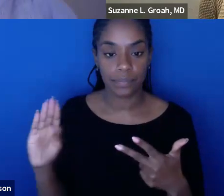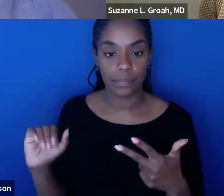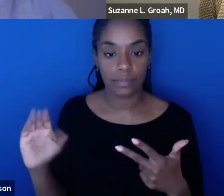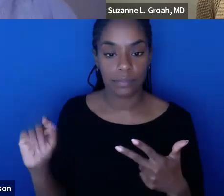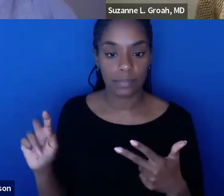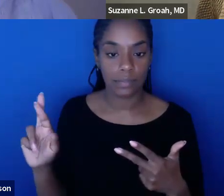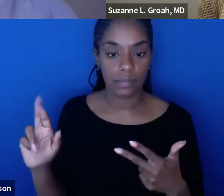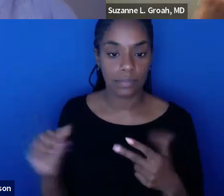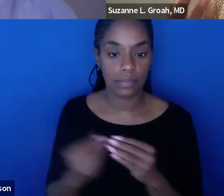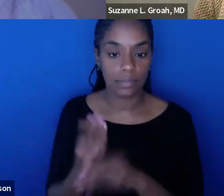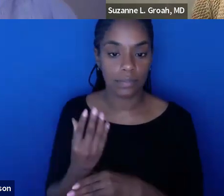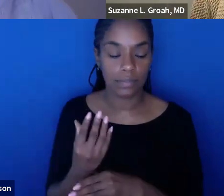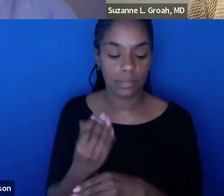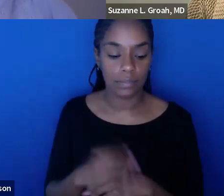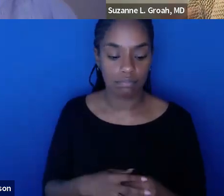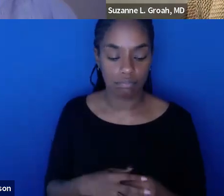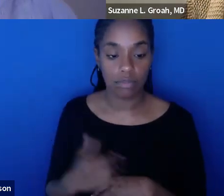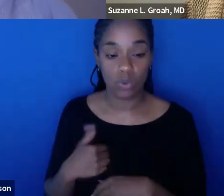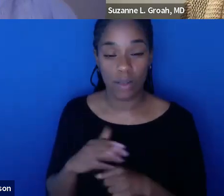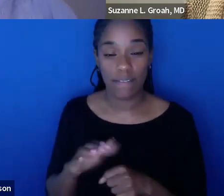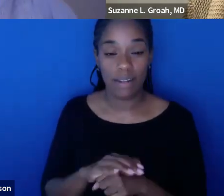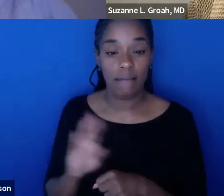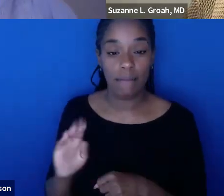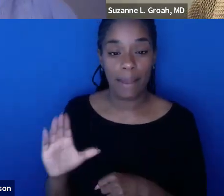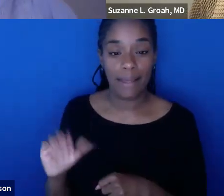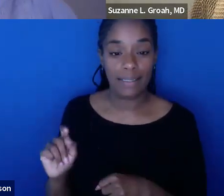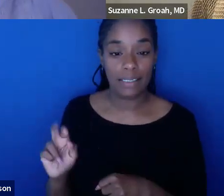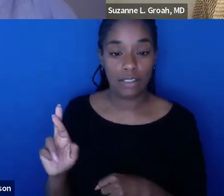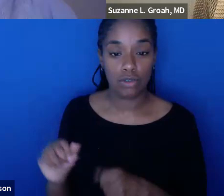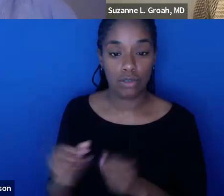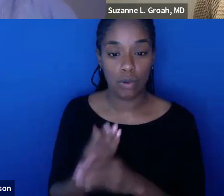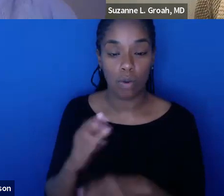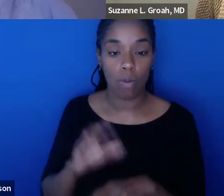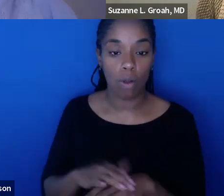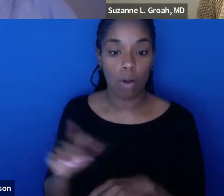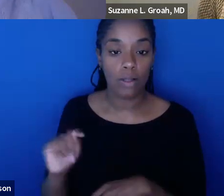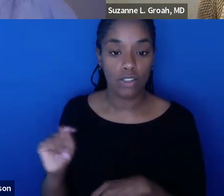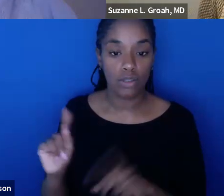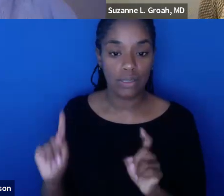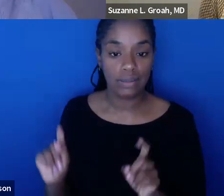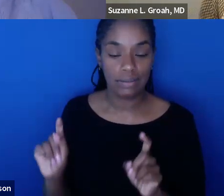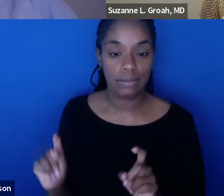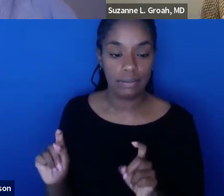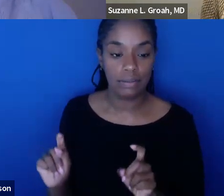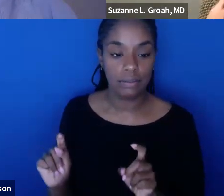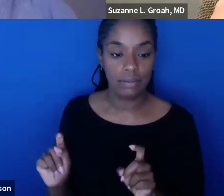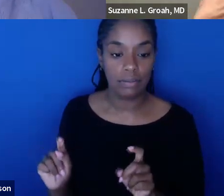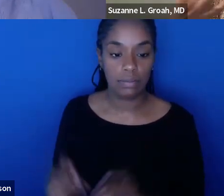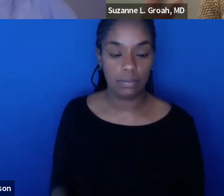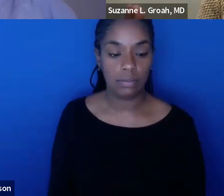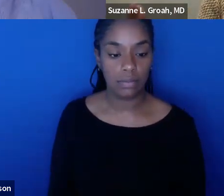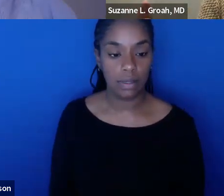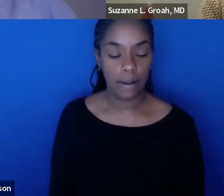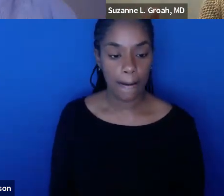So is there enough bacterial growth on a urine culture for me to say, ah,